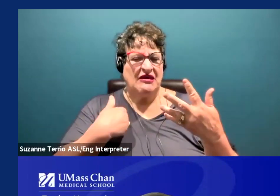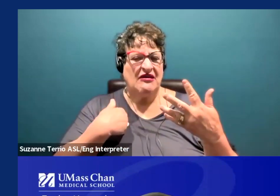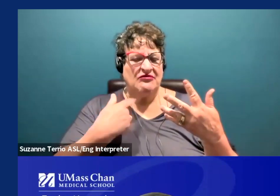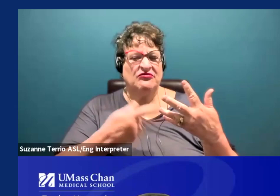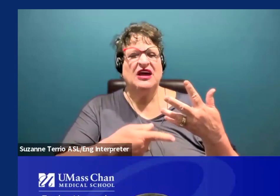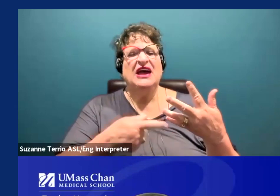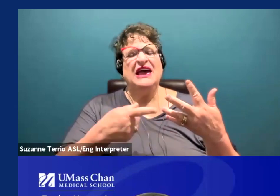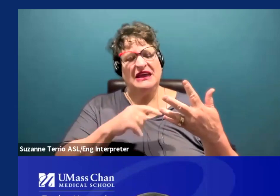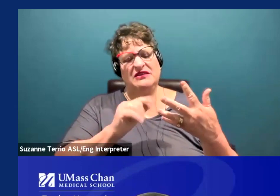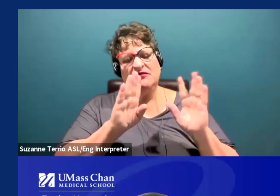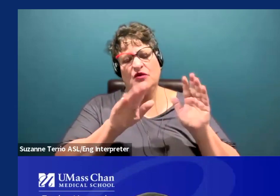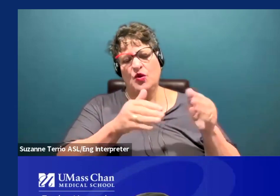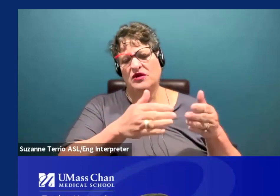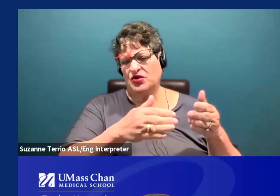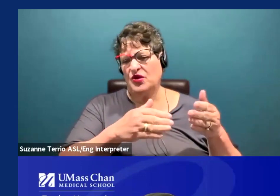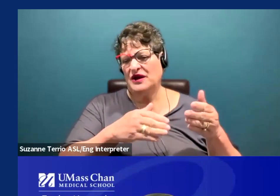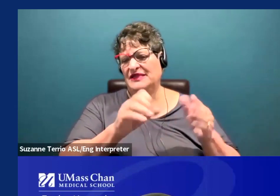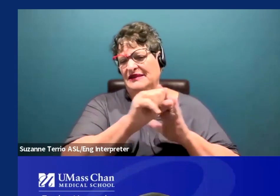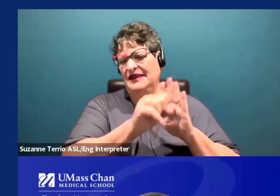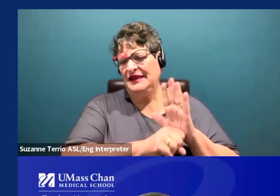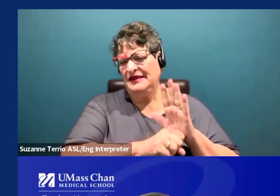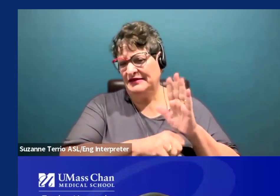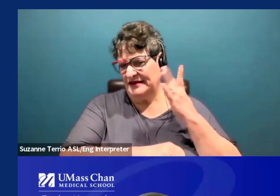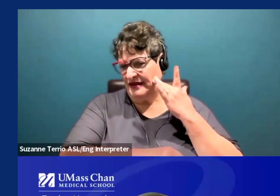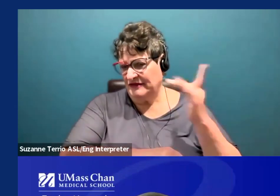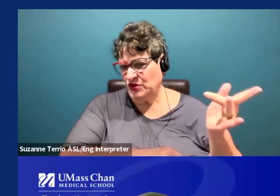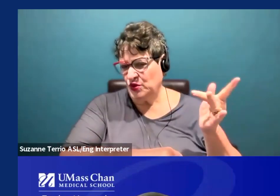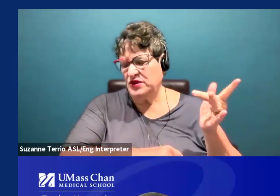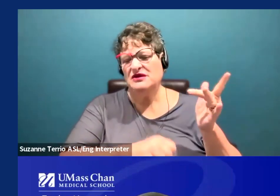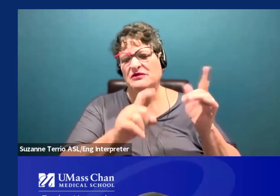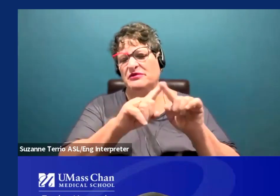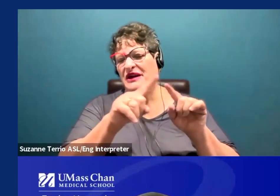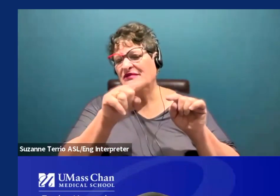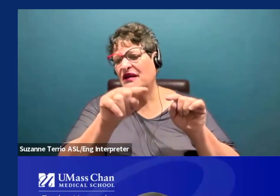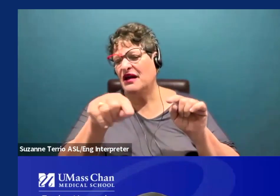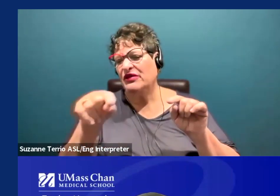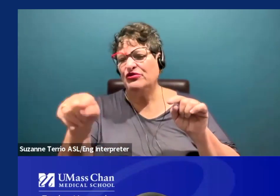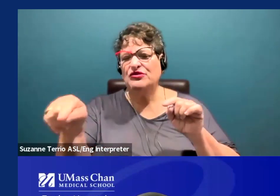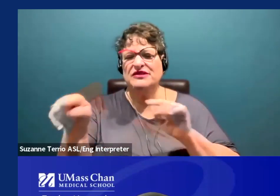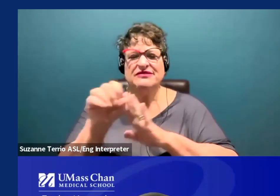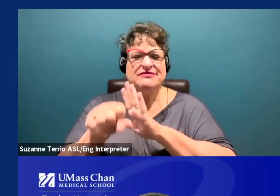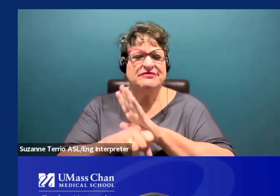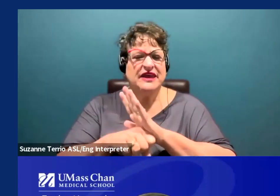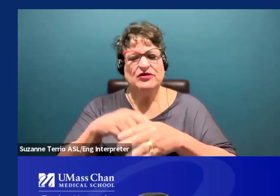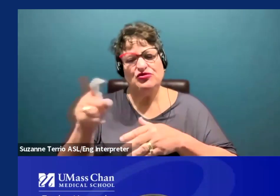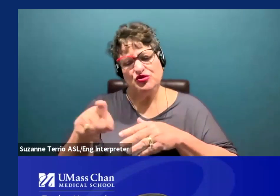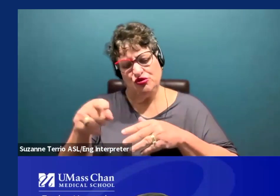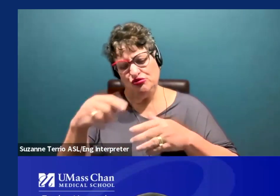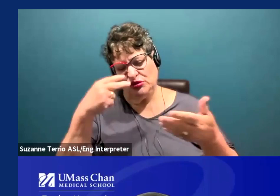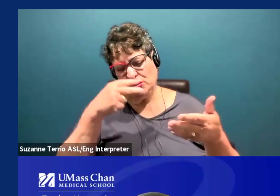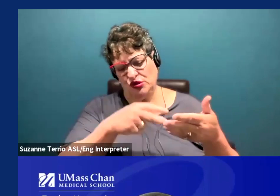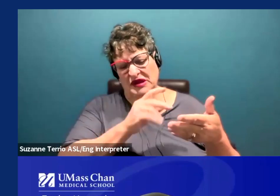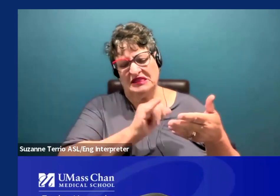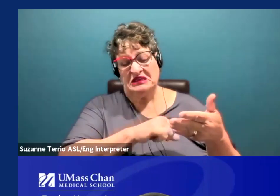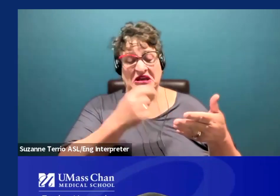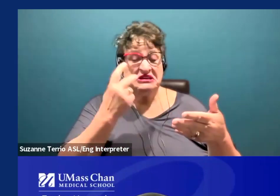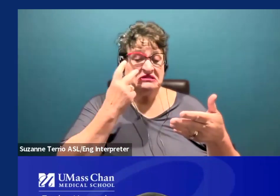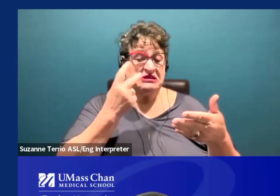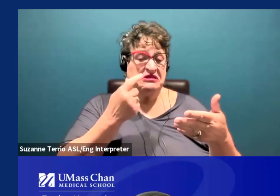So, you know, folks in other states, you can look at that and try to see if there's similar case law in the state.